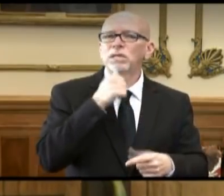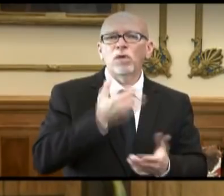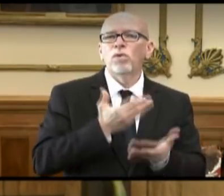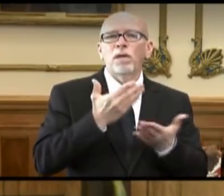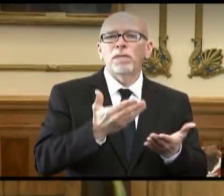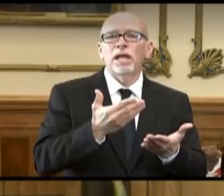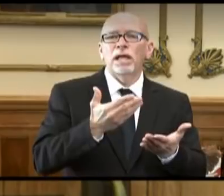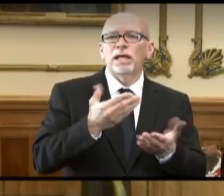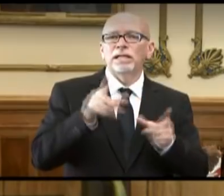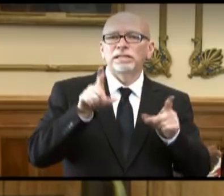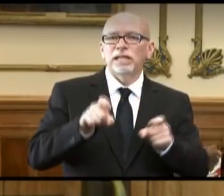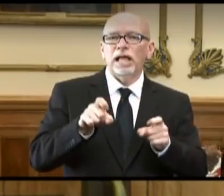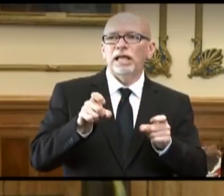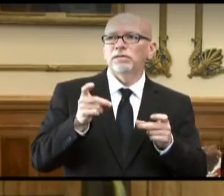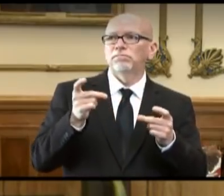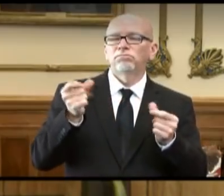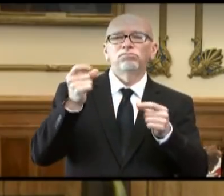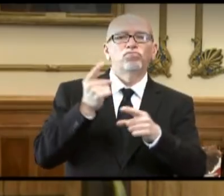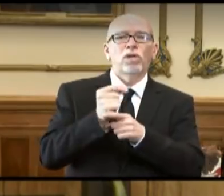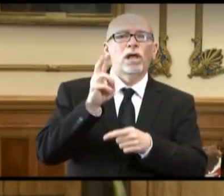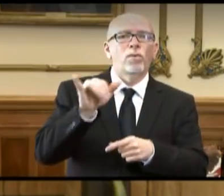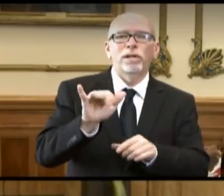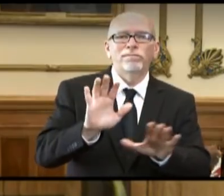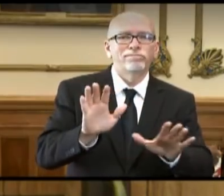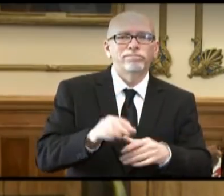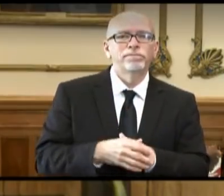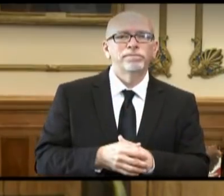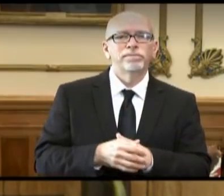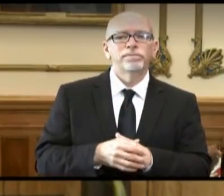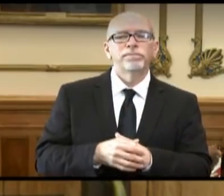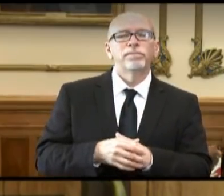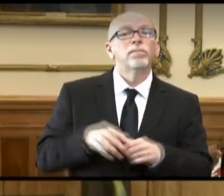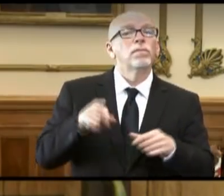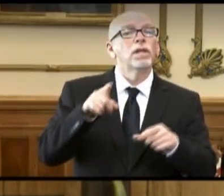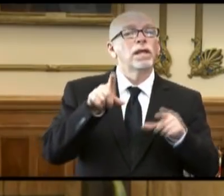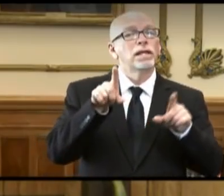A FEW DAYS BE POSITIVE OR WITHIN 24-48 HOURS, BE POSITIVE.